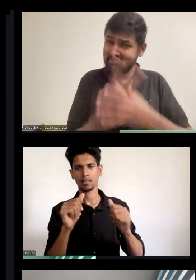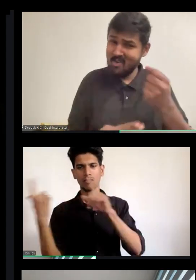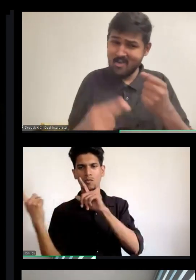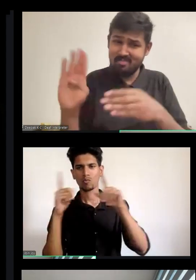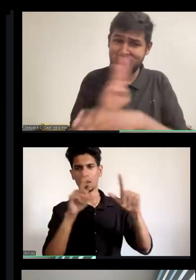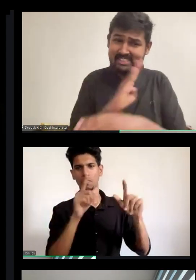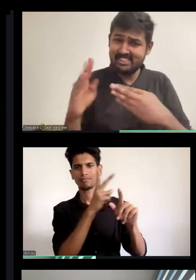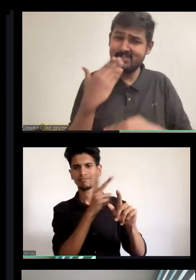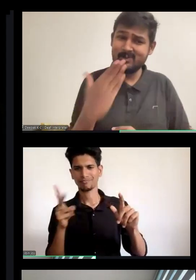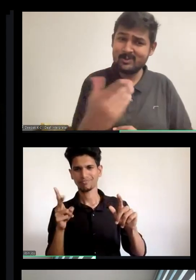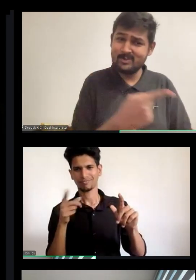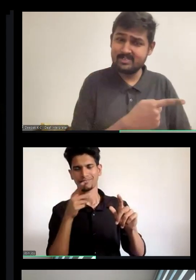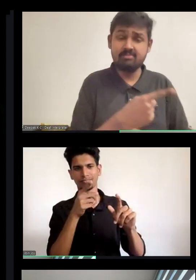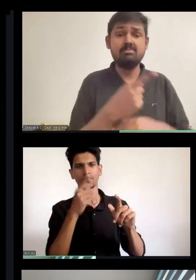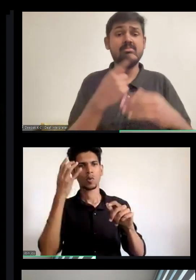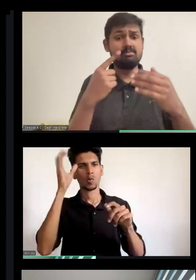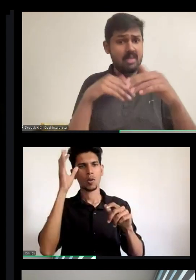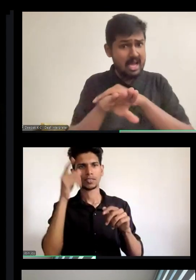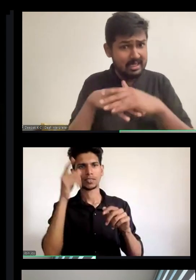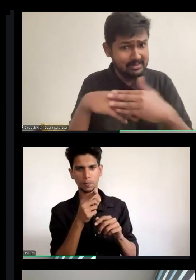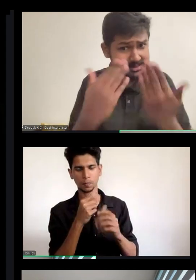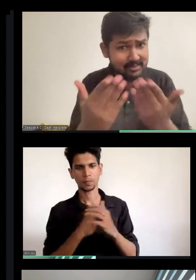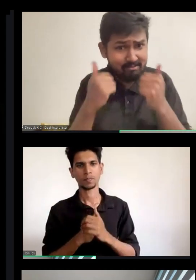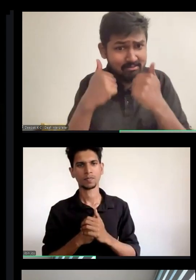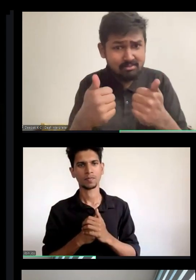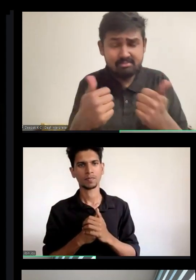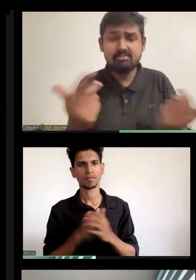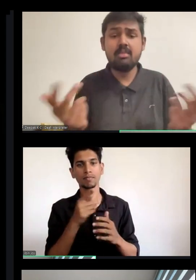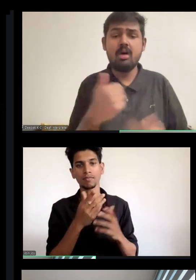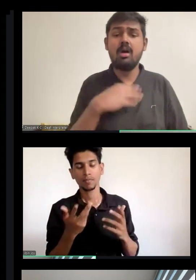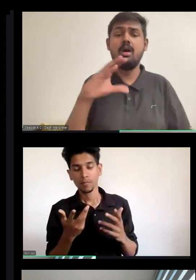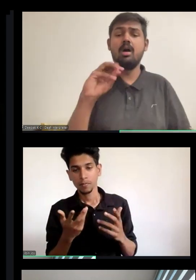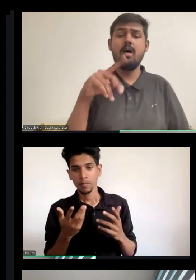Shift up accessibility. The architecture has five pillars or dimensions.